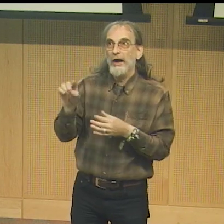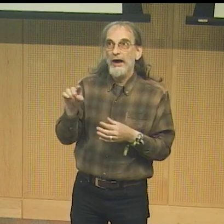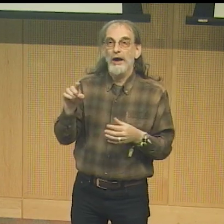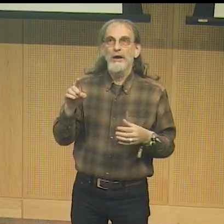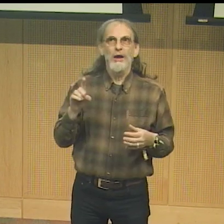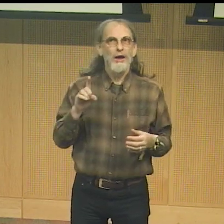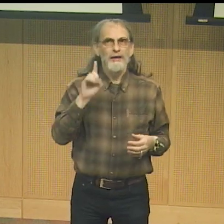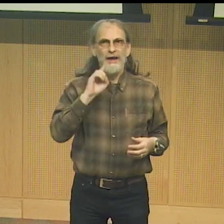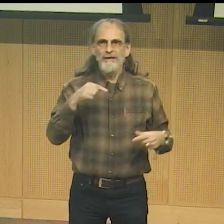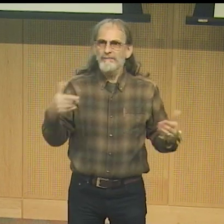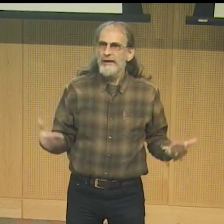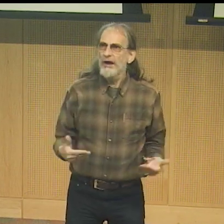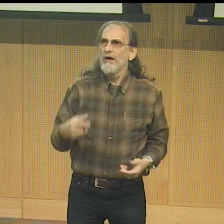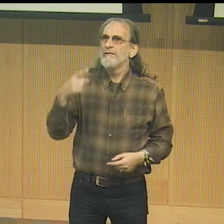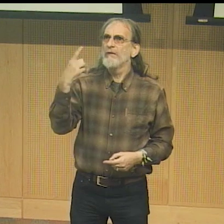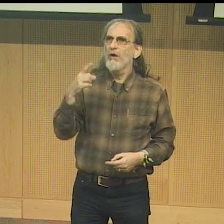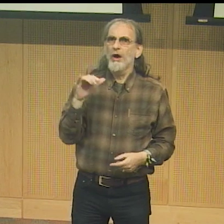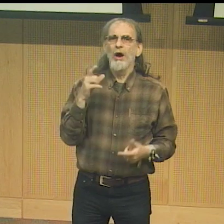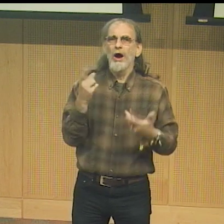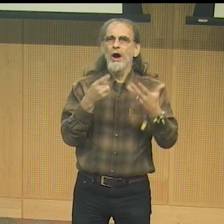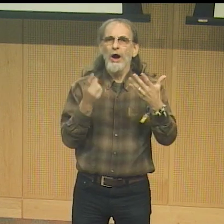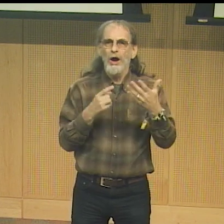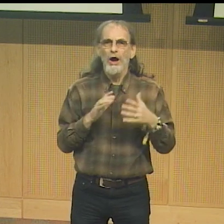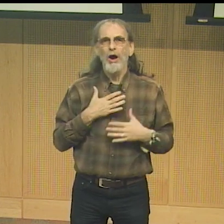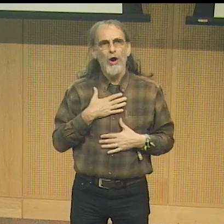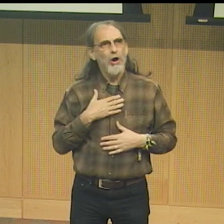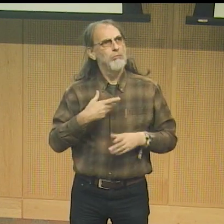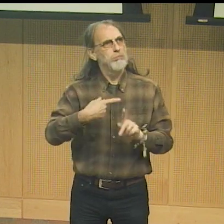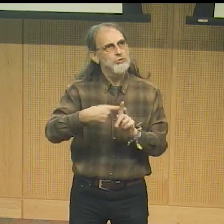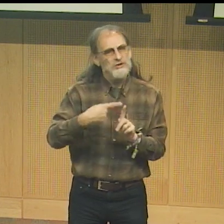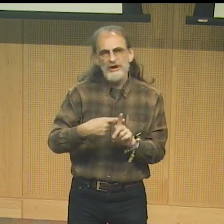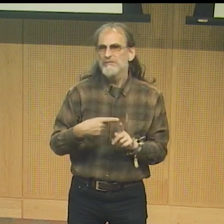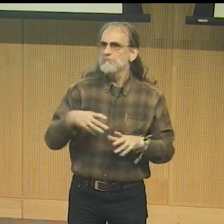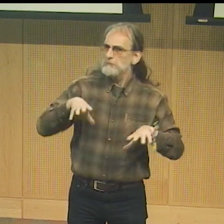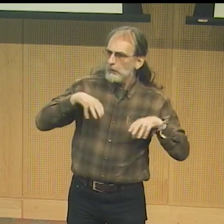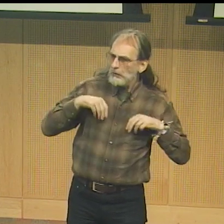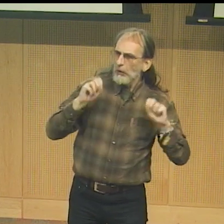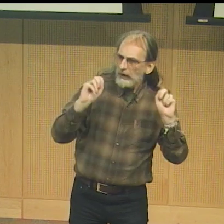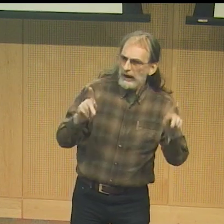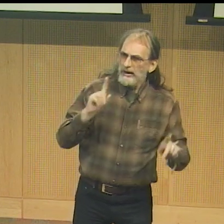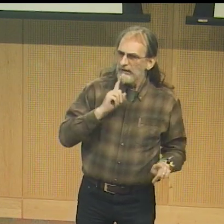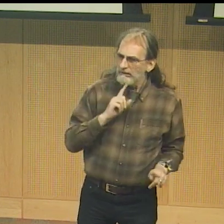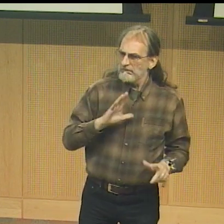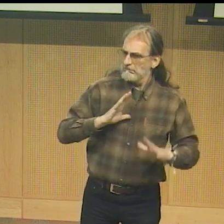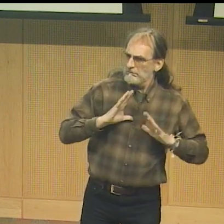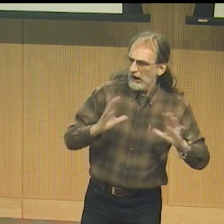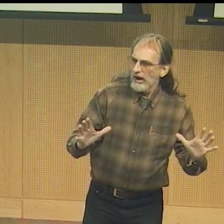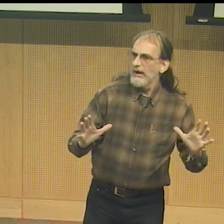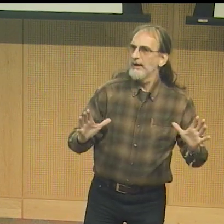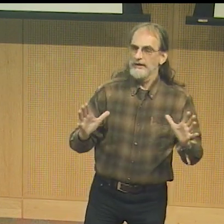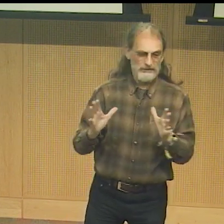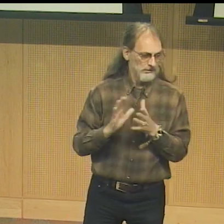So, if we consider that spiritual philosophical connection, it gives us a positive lens with which to